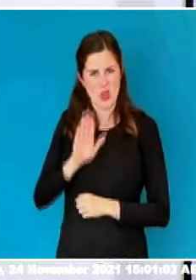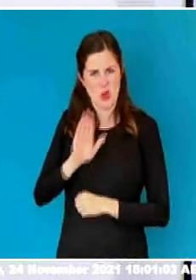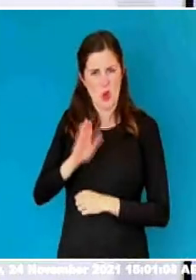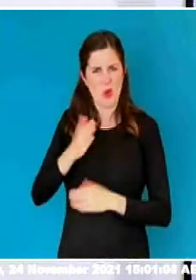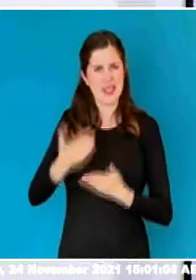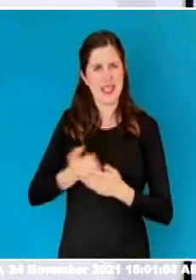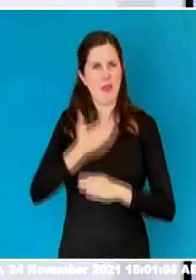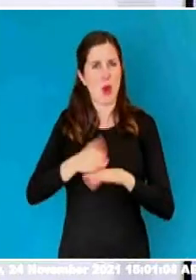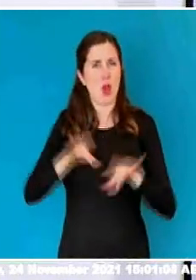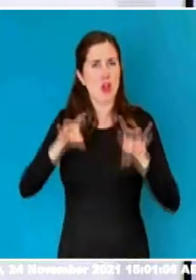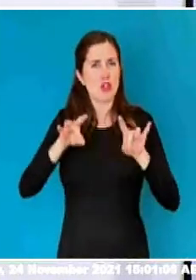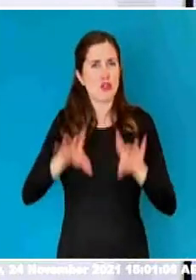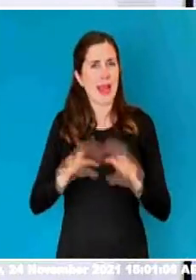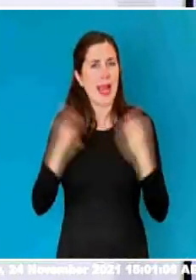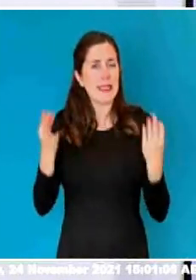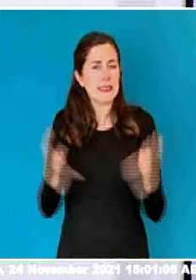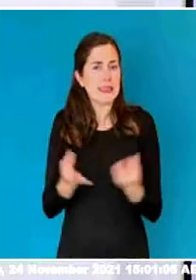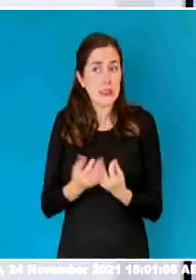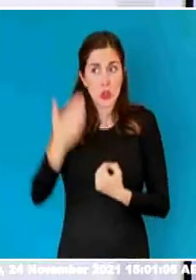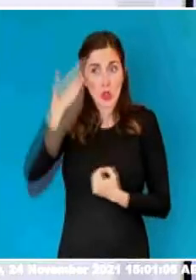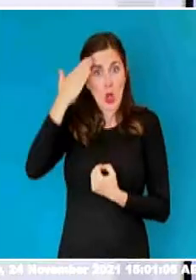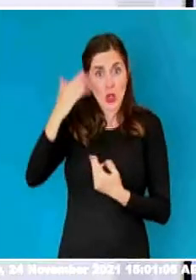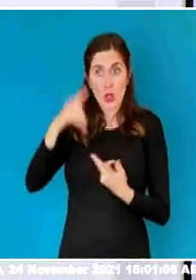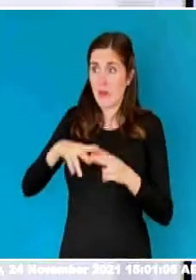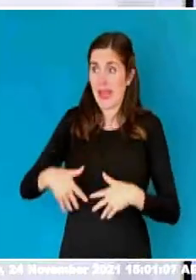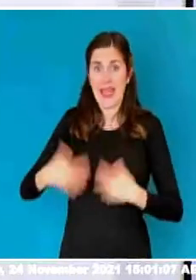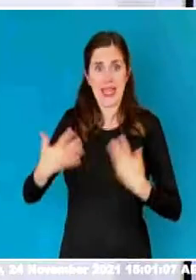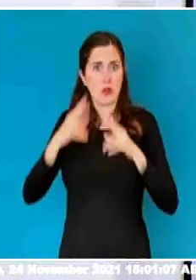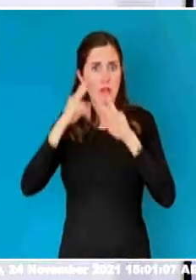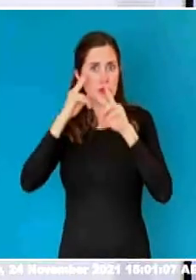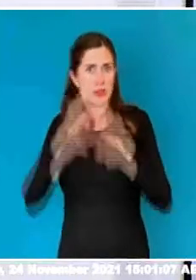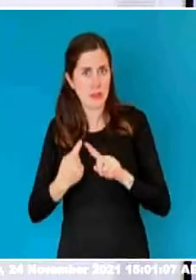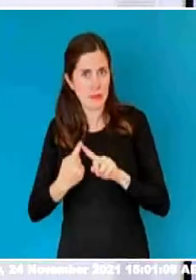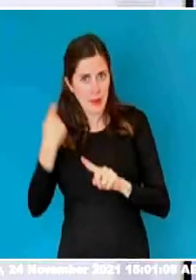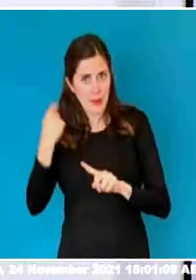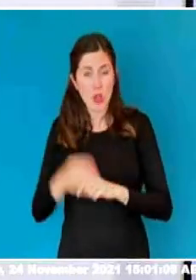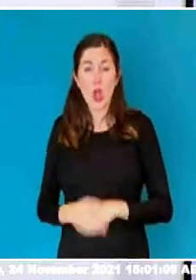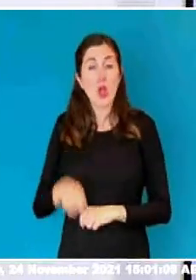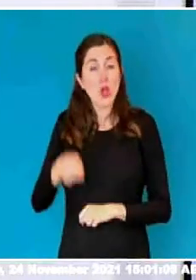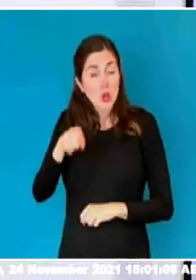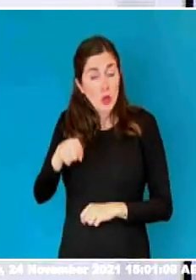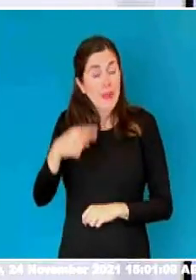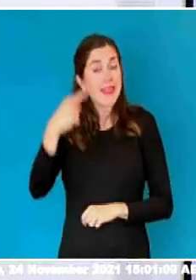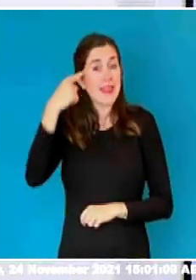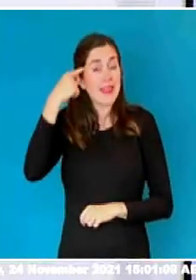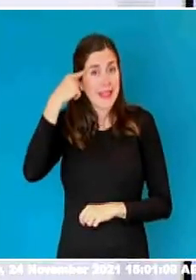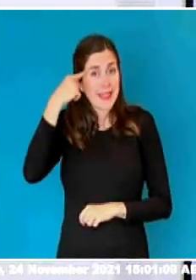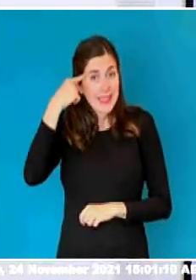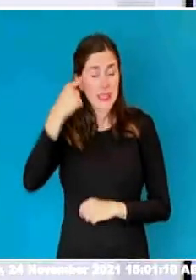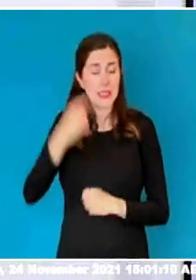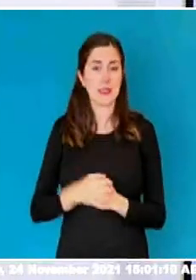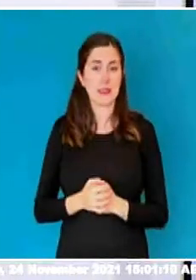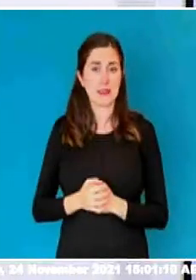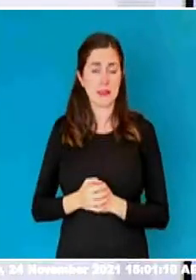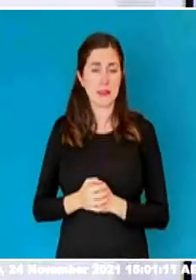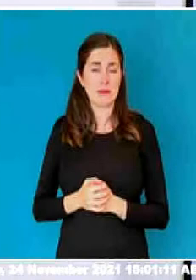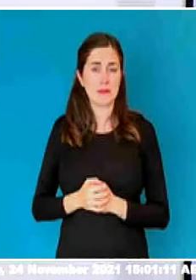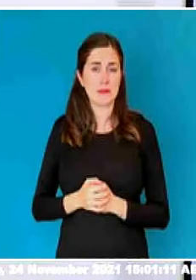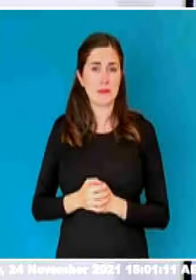research on these issues, however the agency considers that it